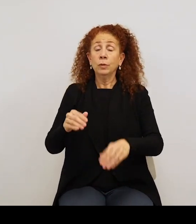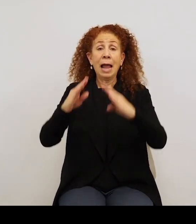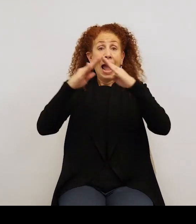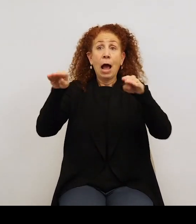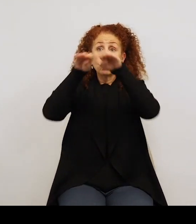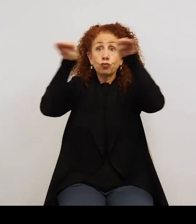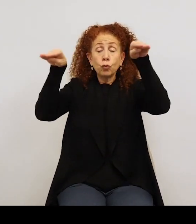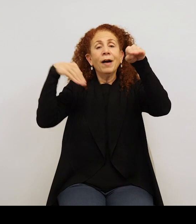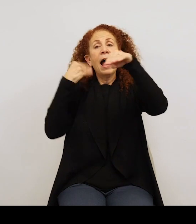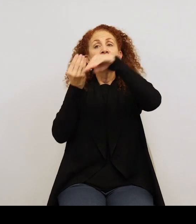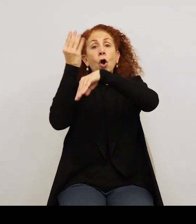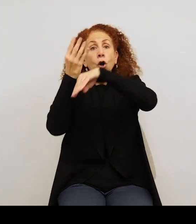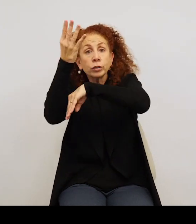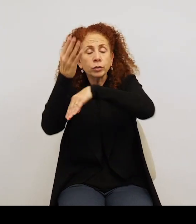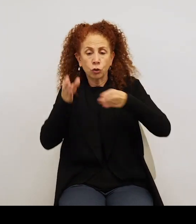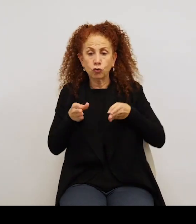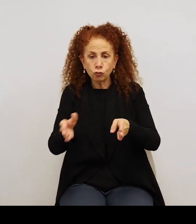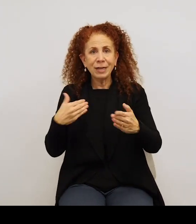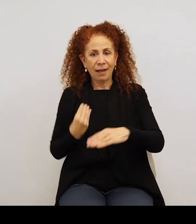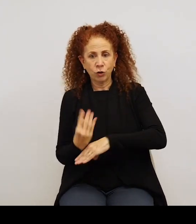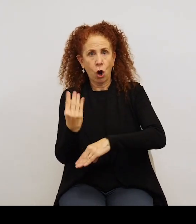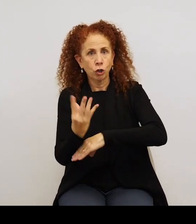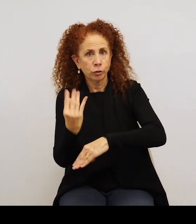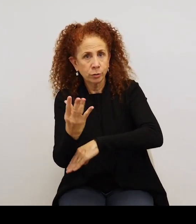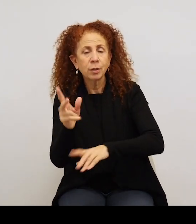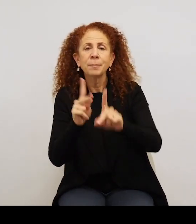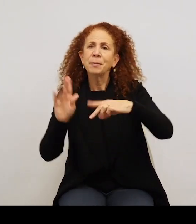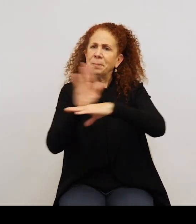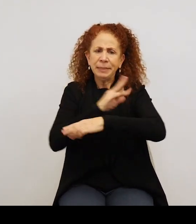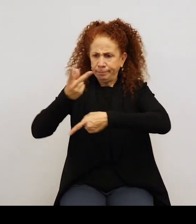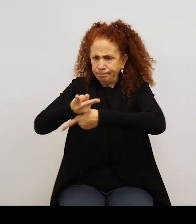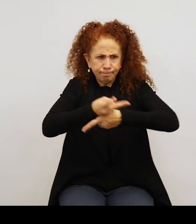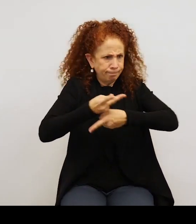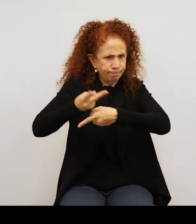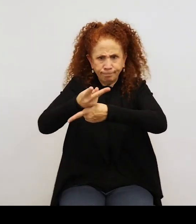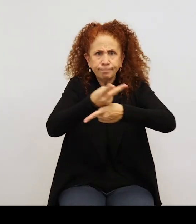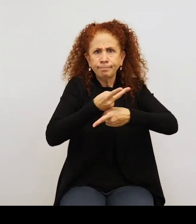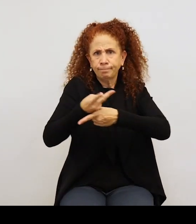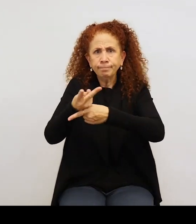and also along the streets. People are busy with the upkeep of this urban environment,